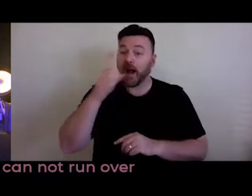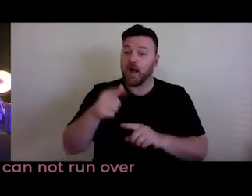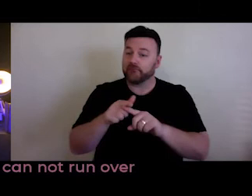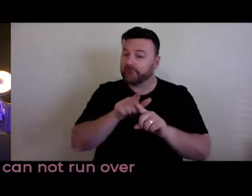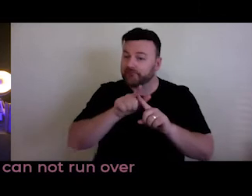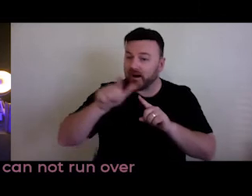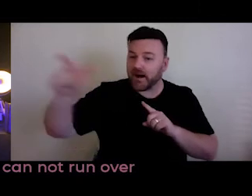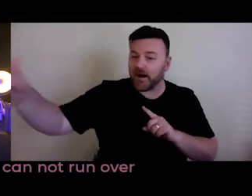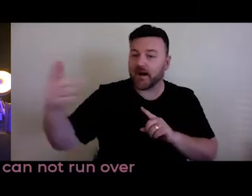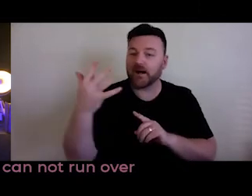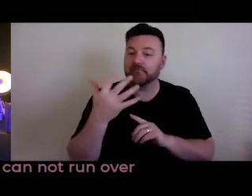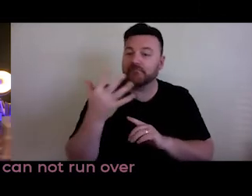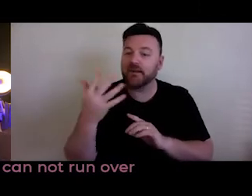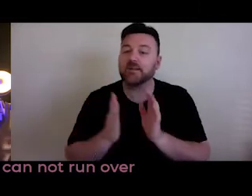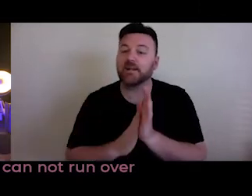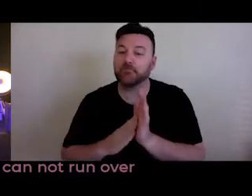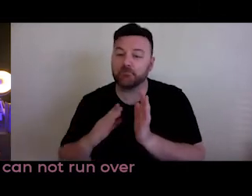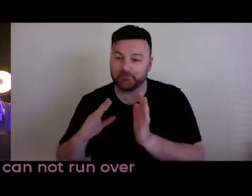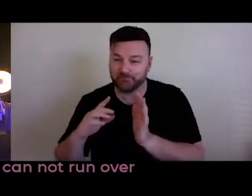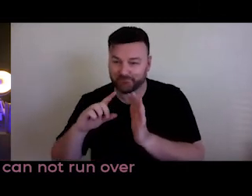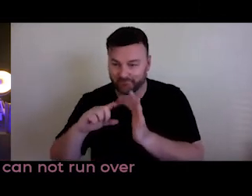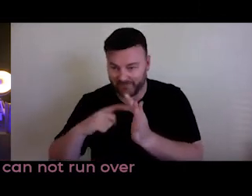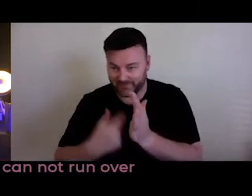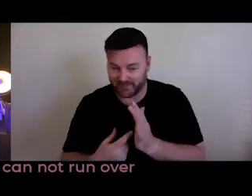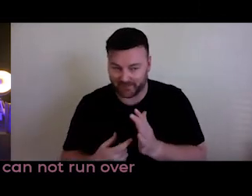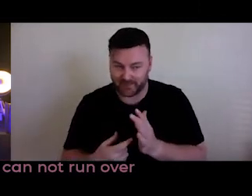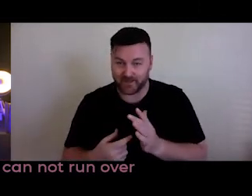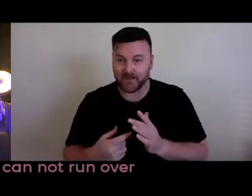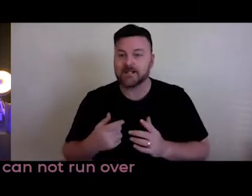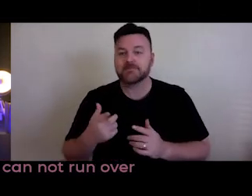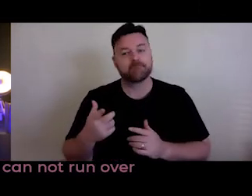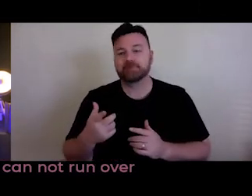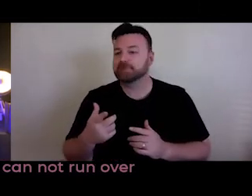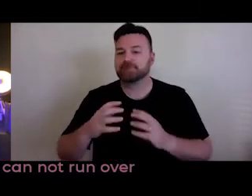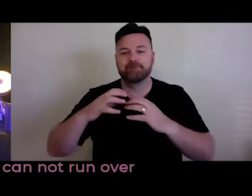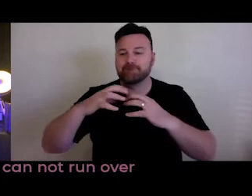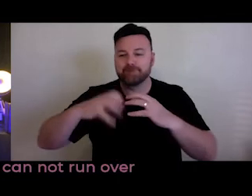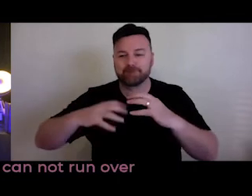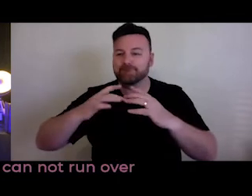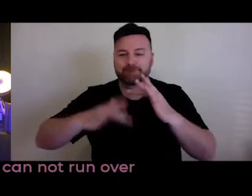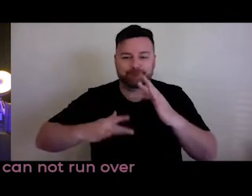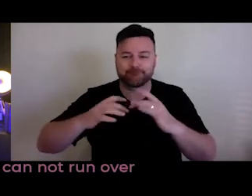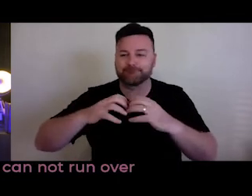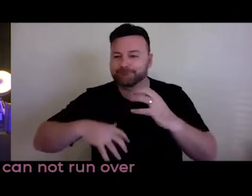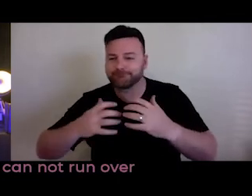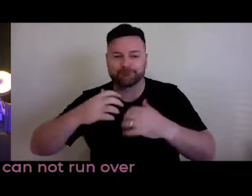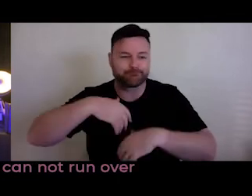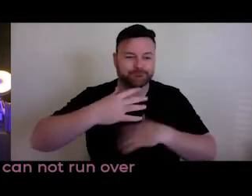If you have the HDMI cable that is more than 5m long, you're probably going to have a lot of dropouts of signal. What we do in that scenario,